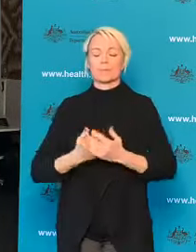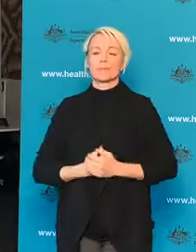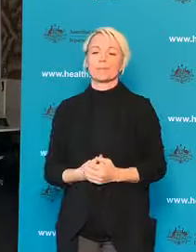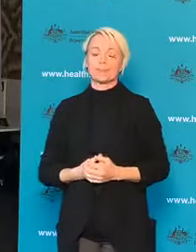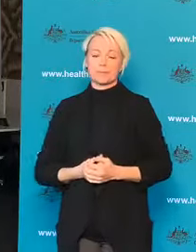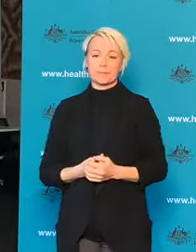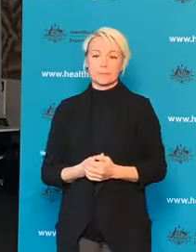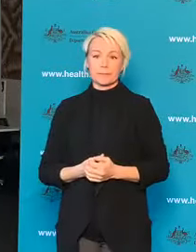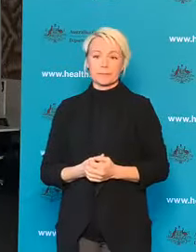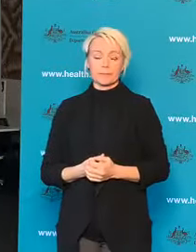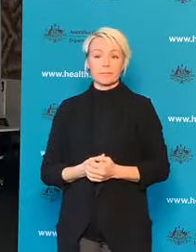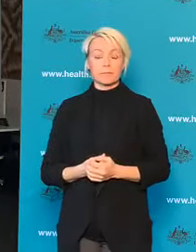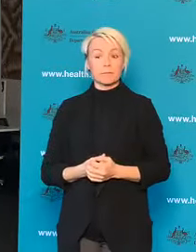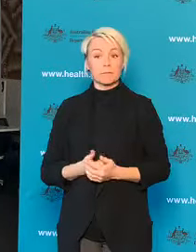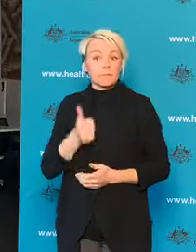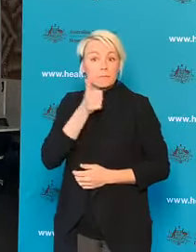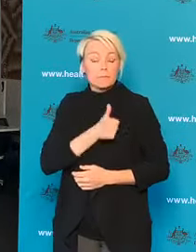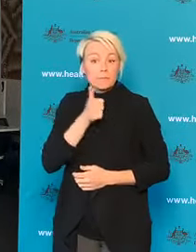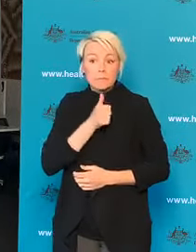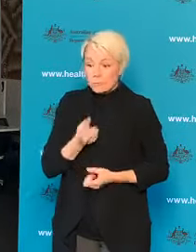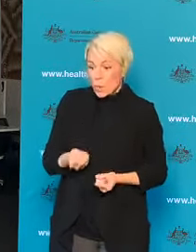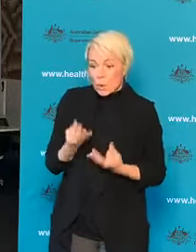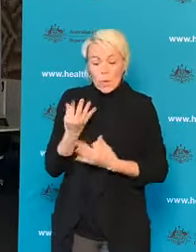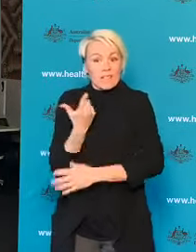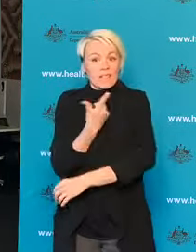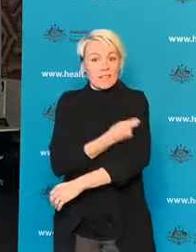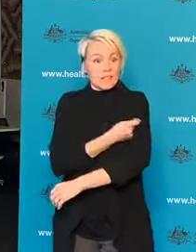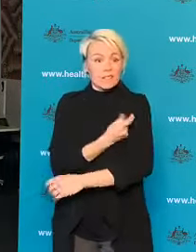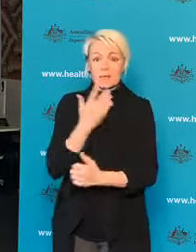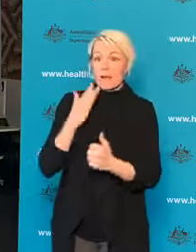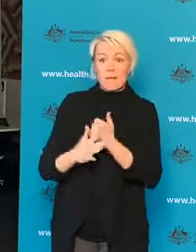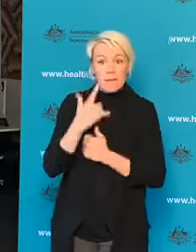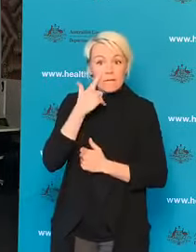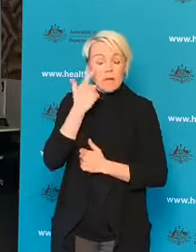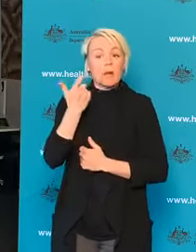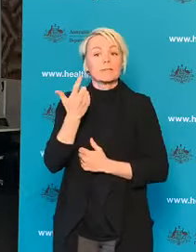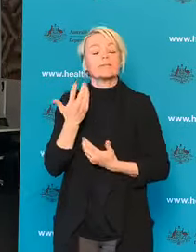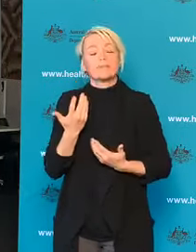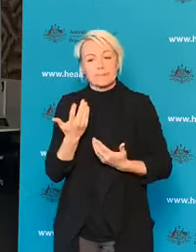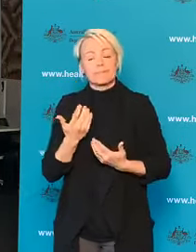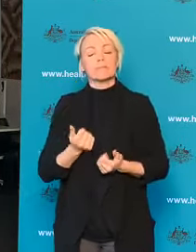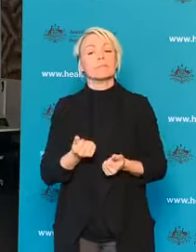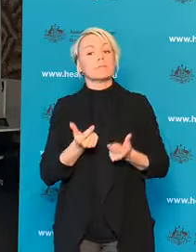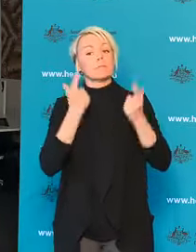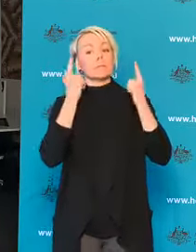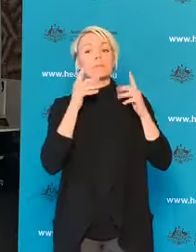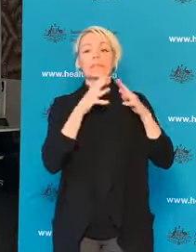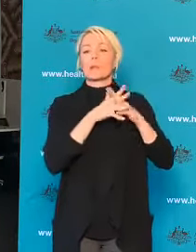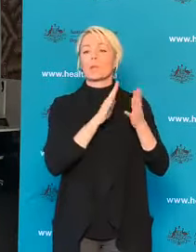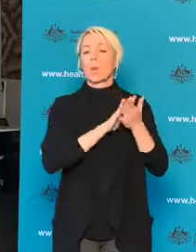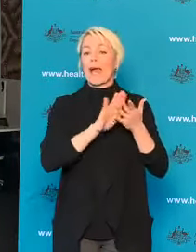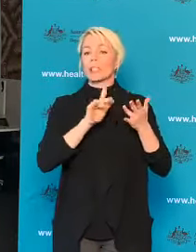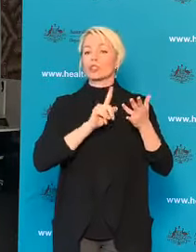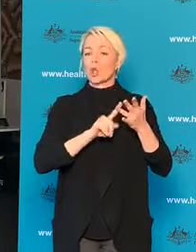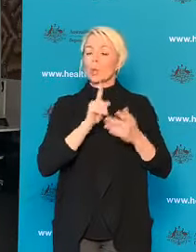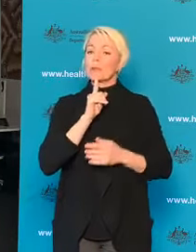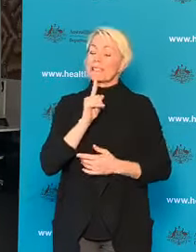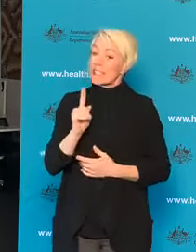we don't get a vaccine? The Director General, WHO highlighted that we may of course be living, continuing to live